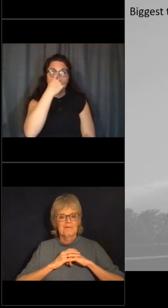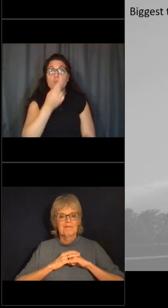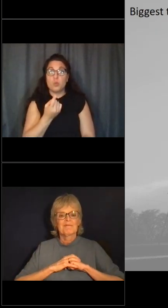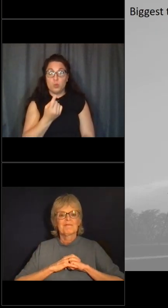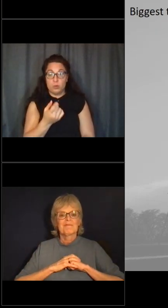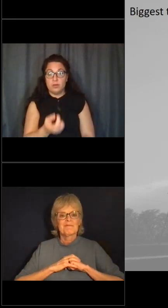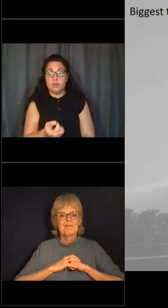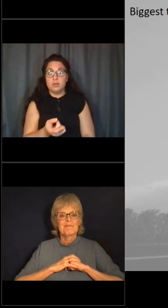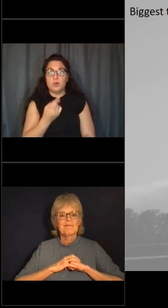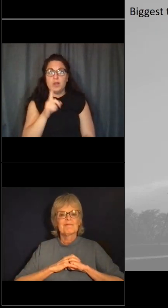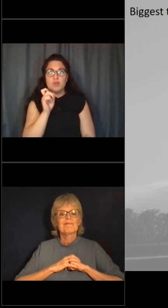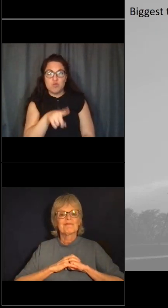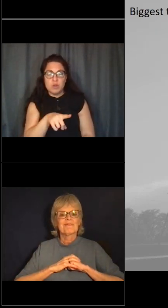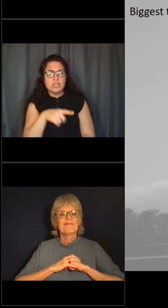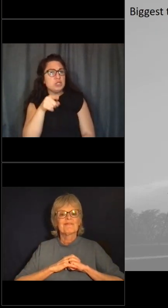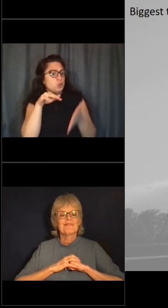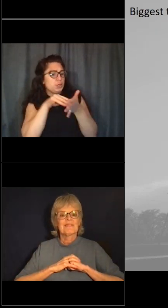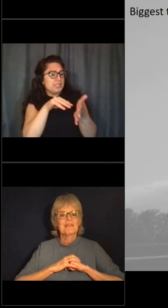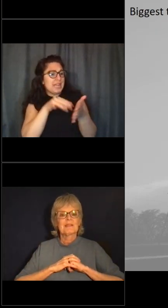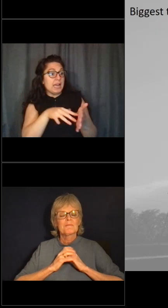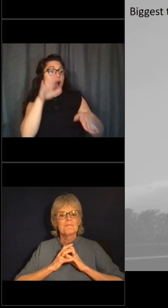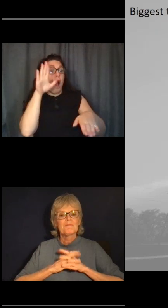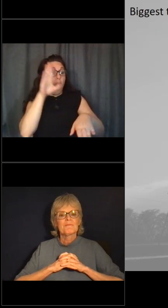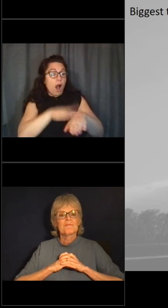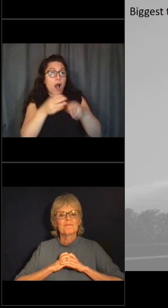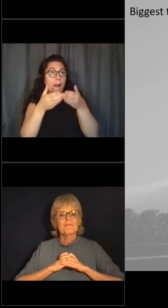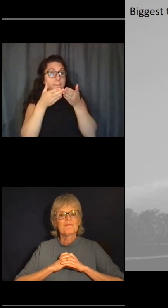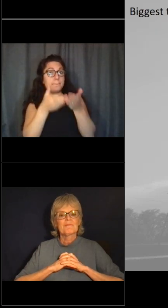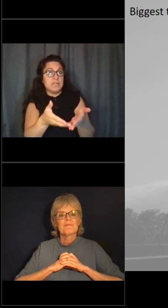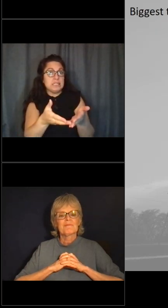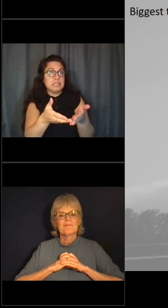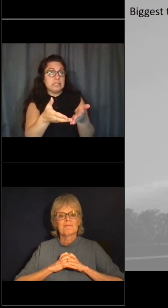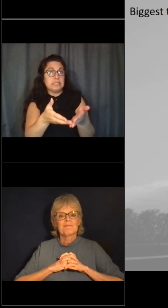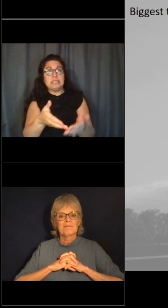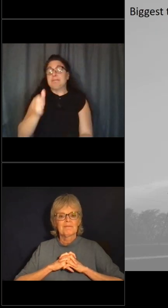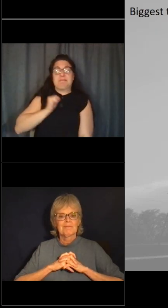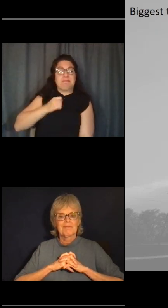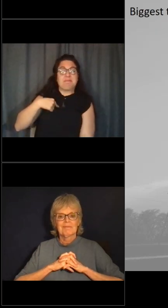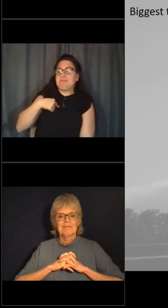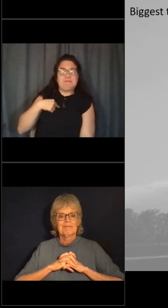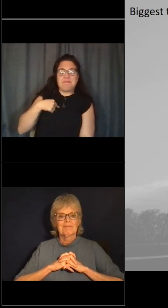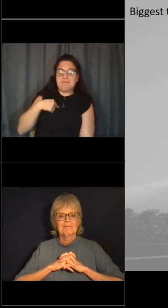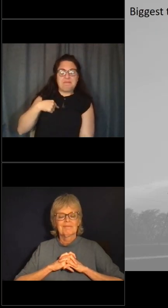Do you study on boats? On boats? I don't study on boats. NOAA does though,